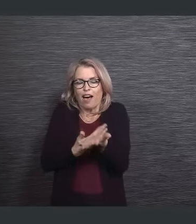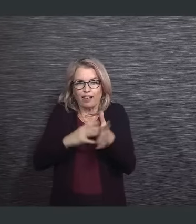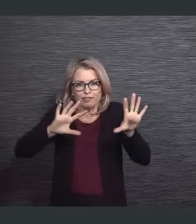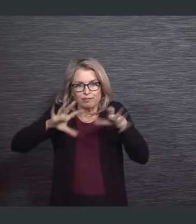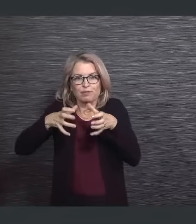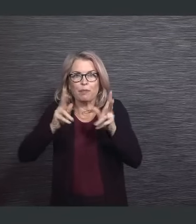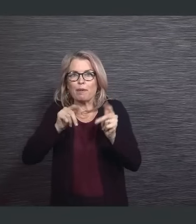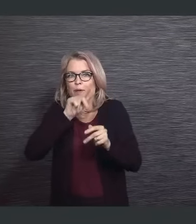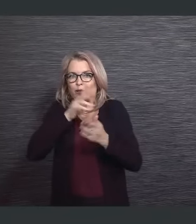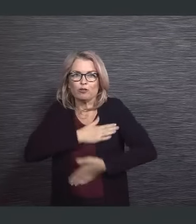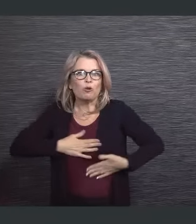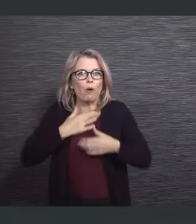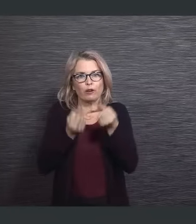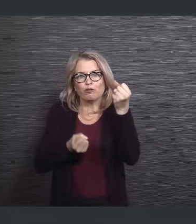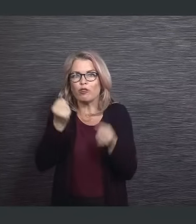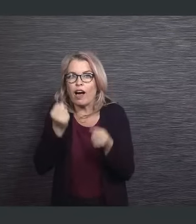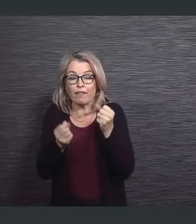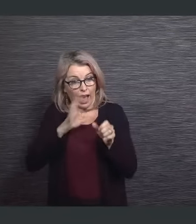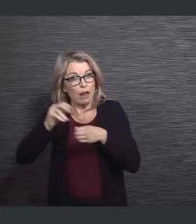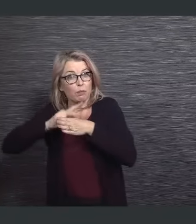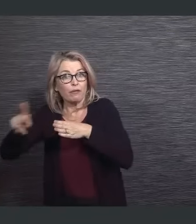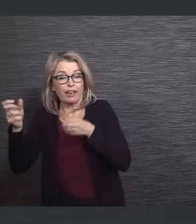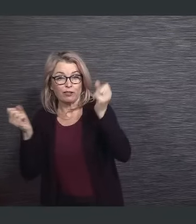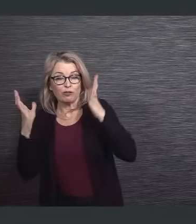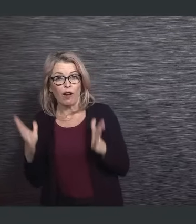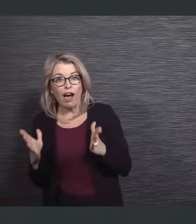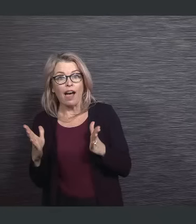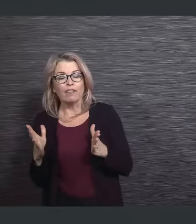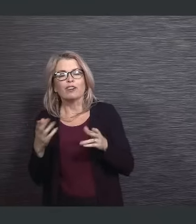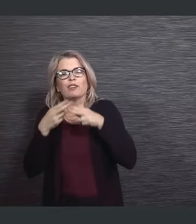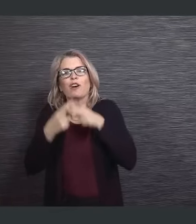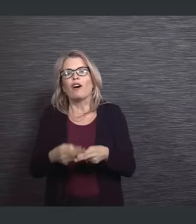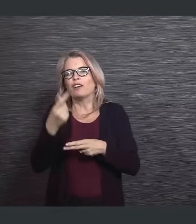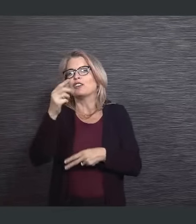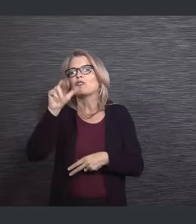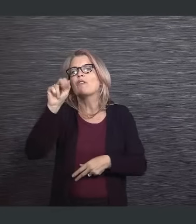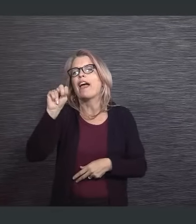and even professional drivers, "Gran Turismo".